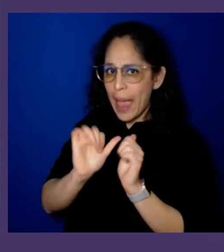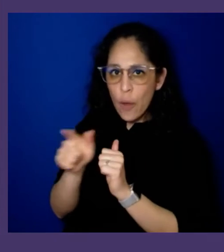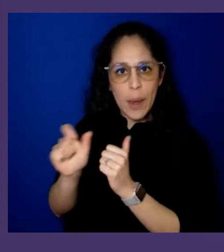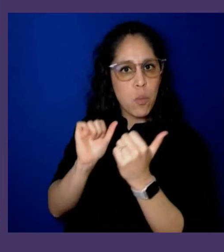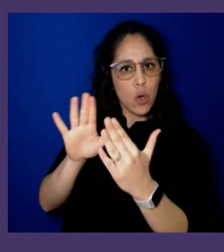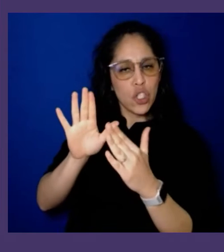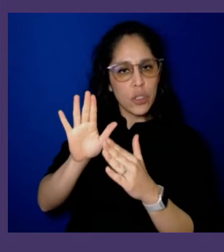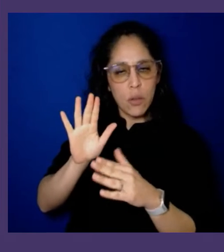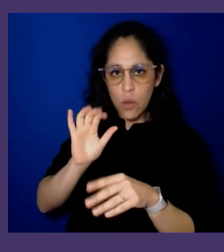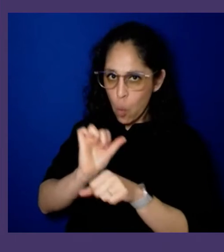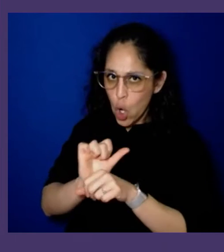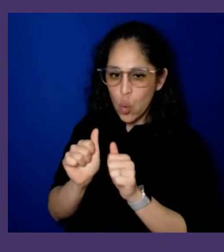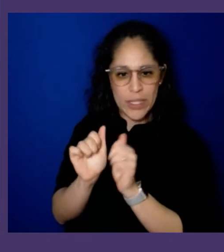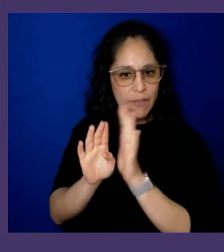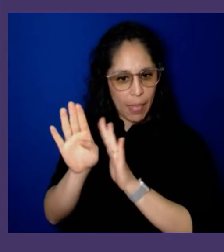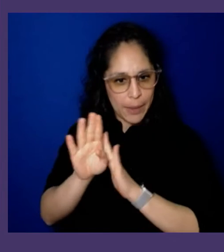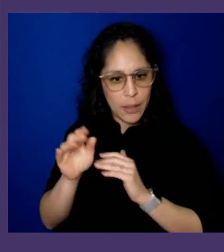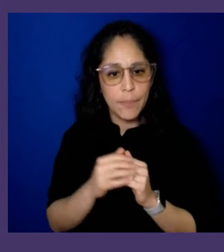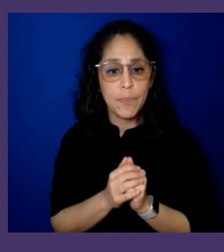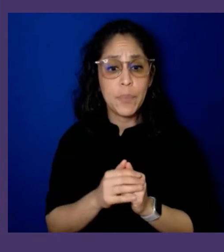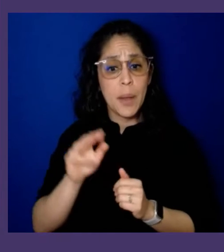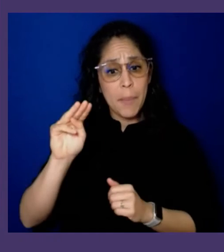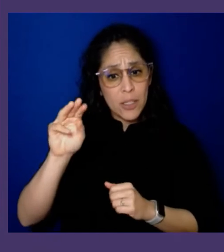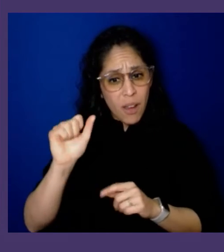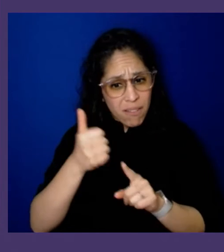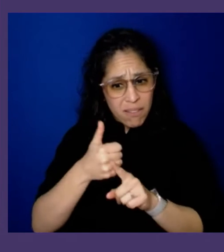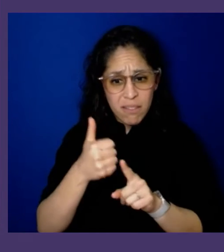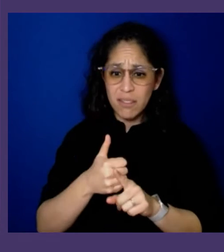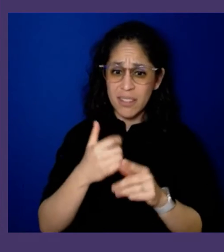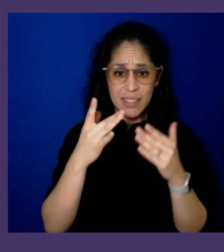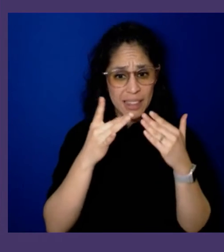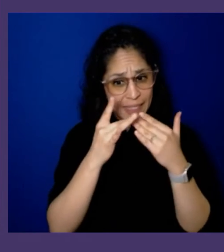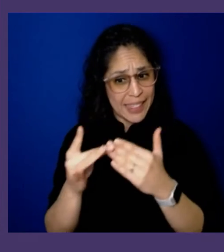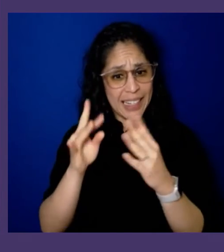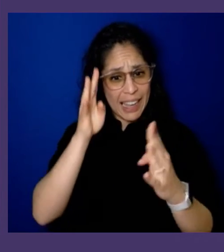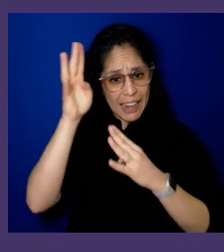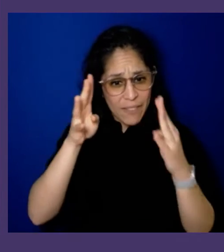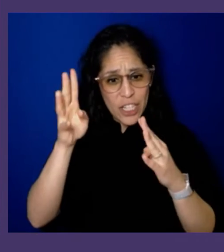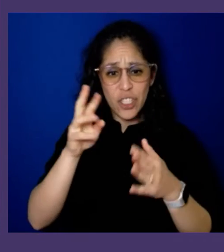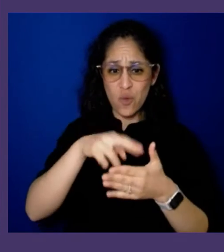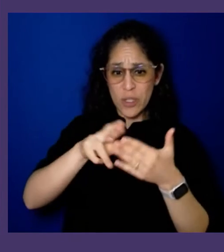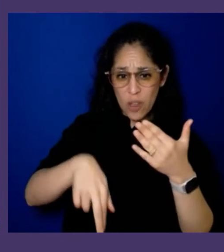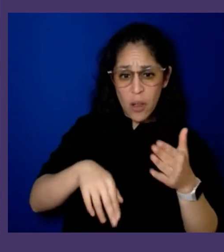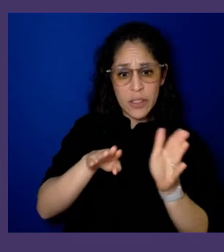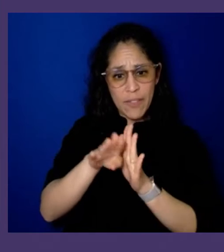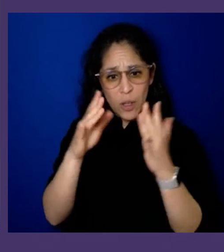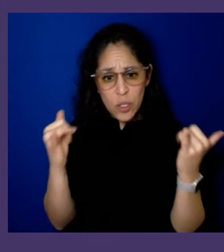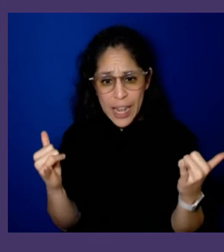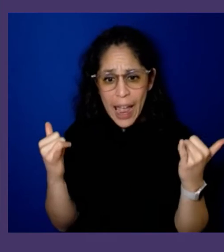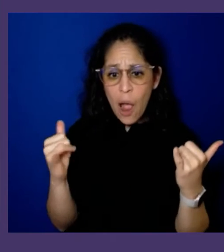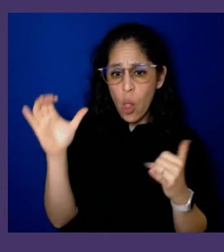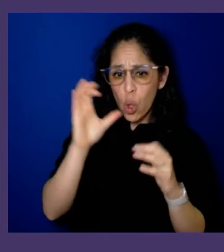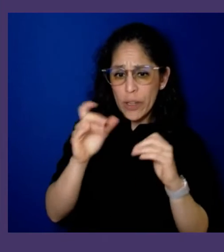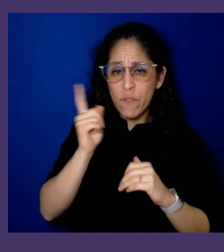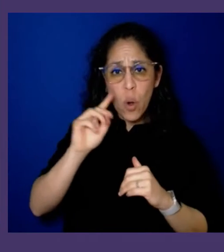As a result, developers are looking to Microsoft to help guide them on how best to move forward in this new space. One of the potential shortcomings of